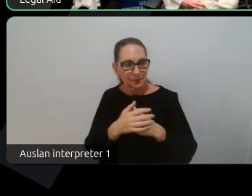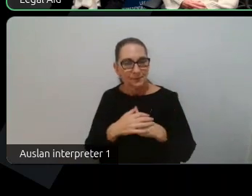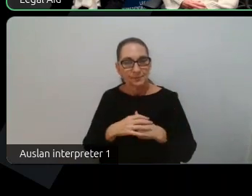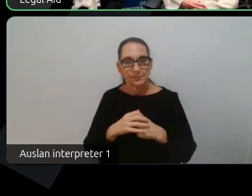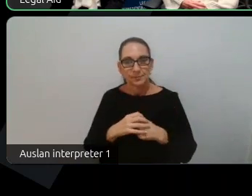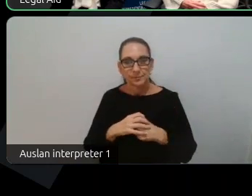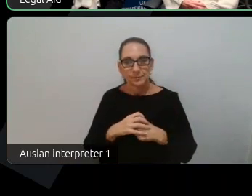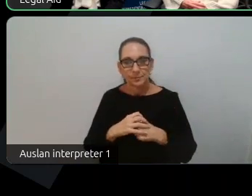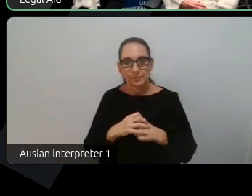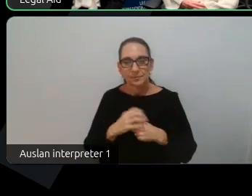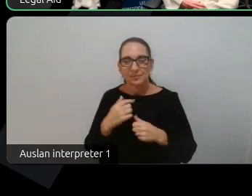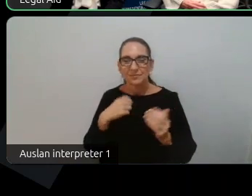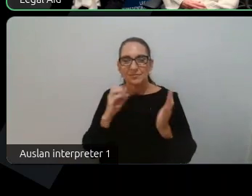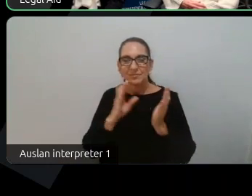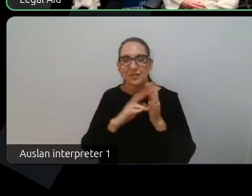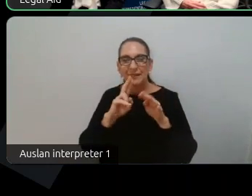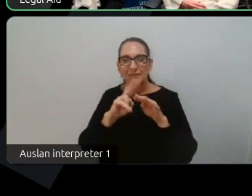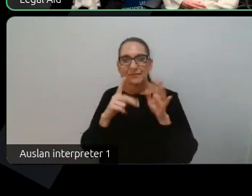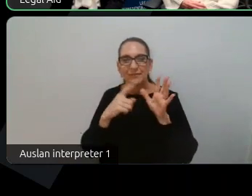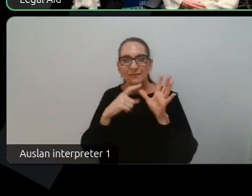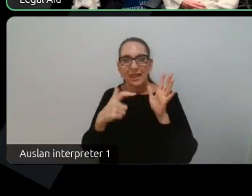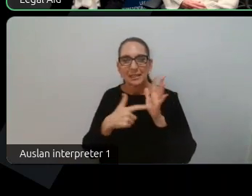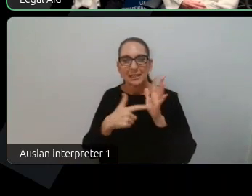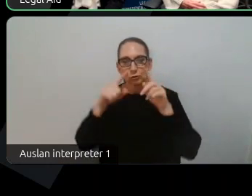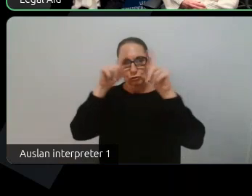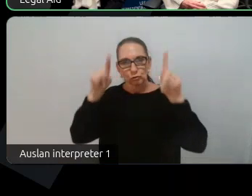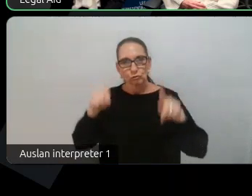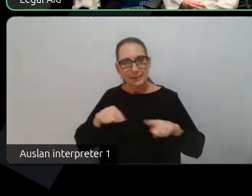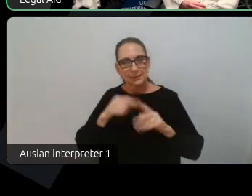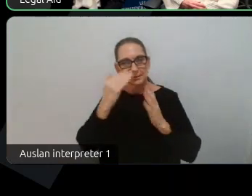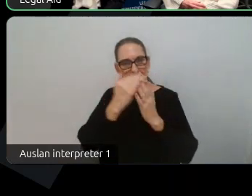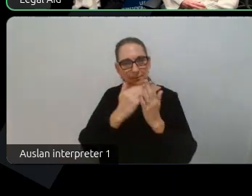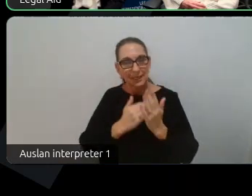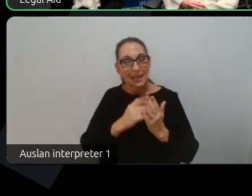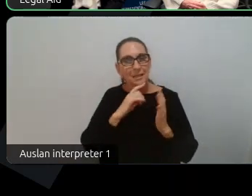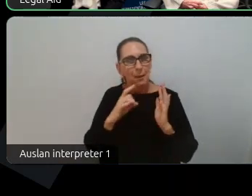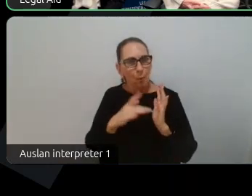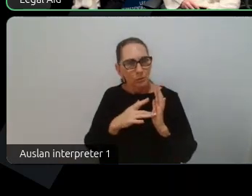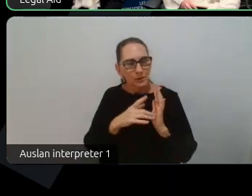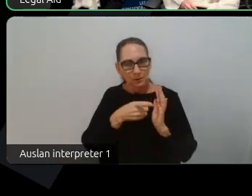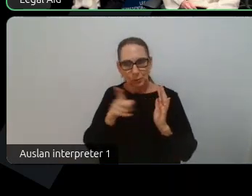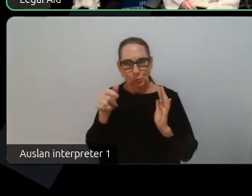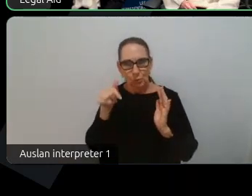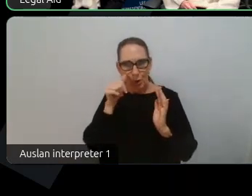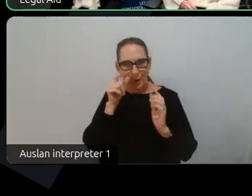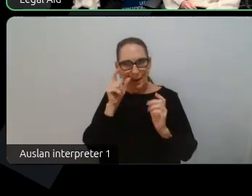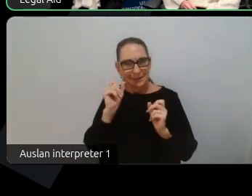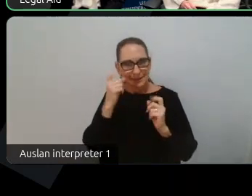um a fact sheet there. It's important to understand that legal aid has got some